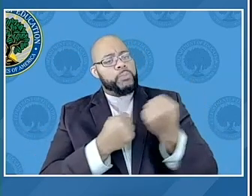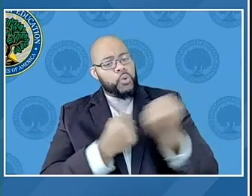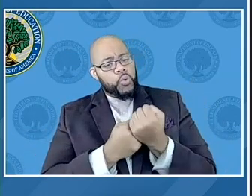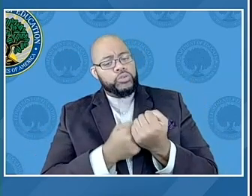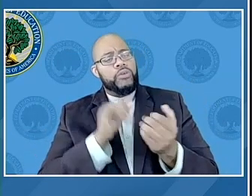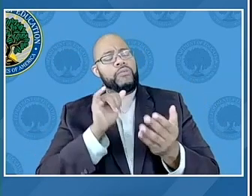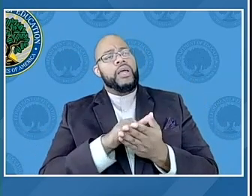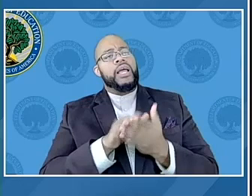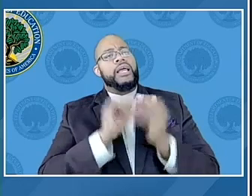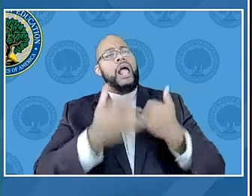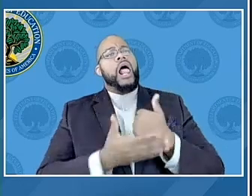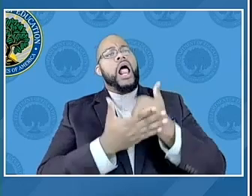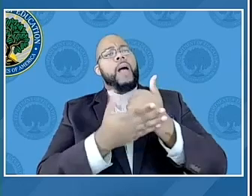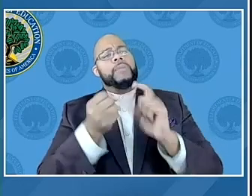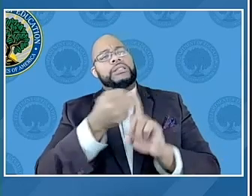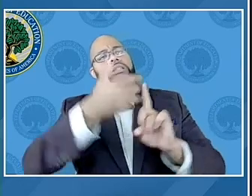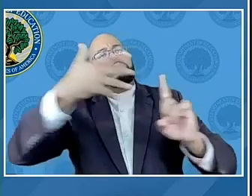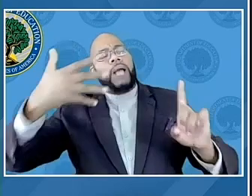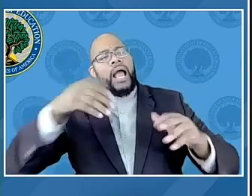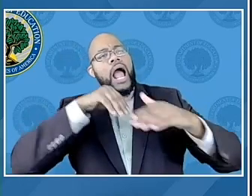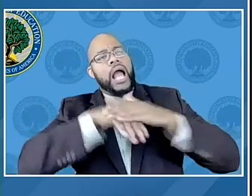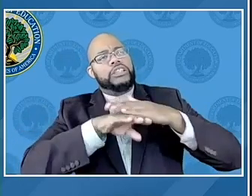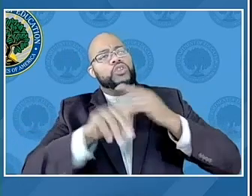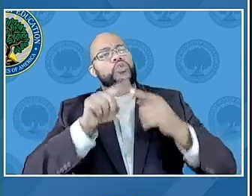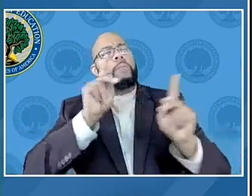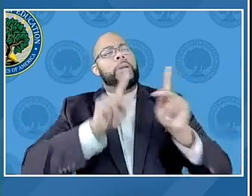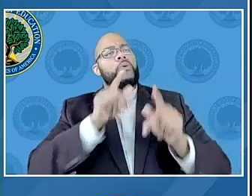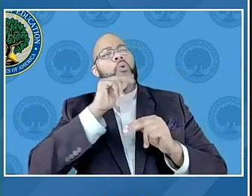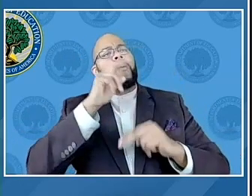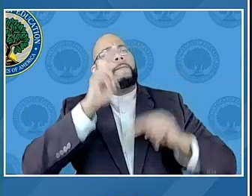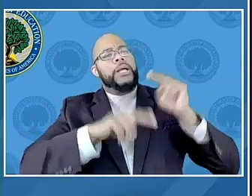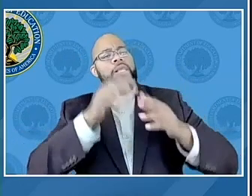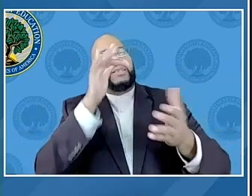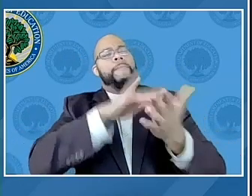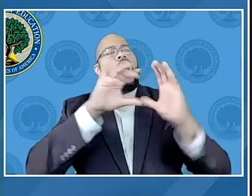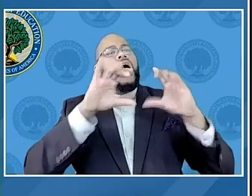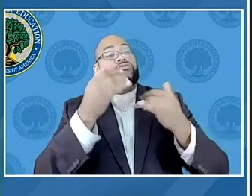help expand access to people to build up the middle class. Right now, I think we